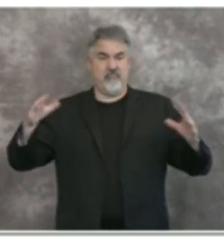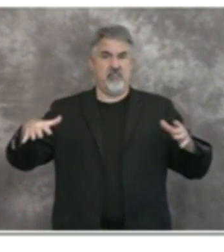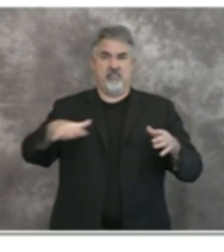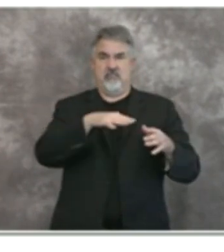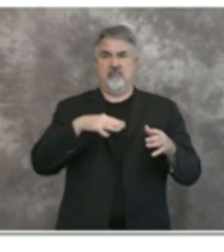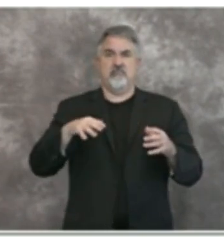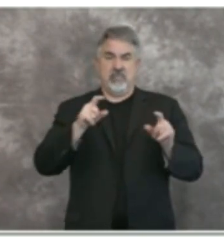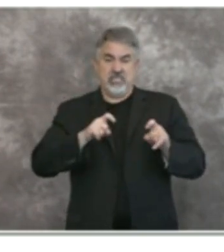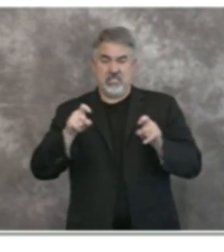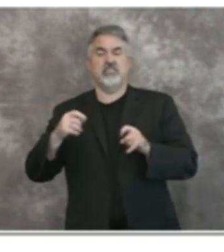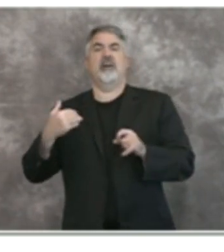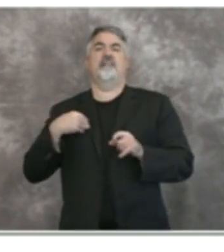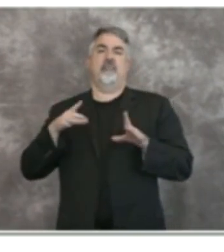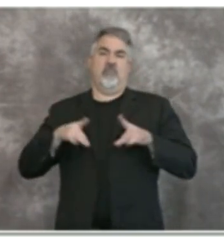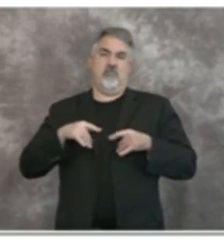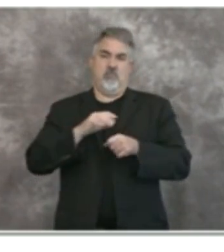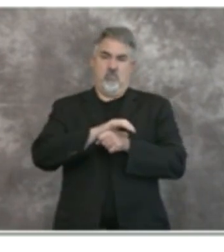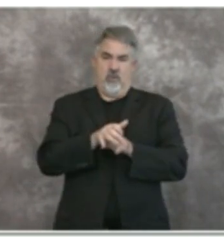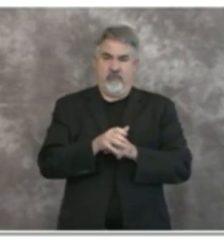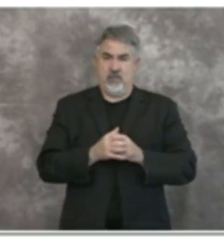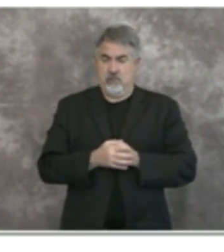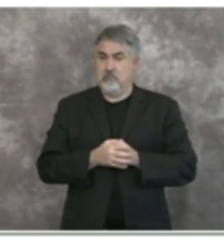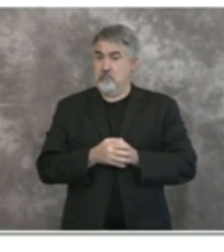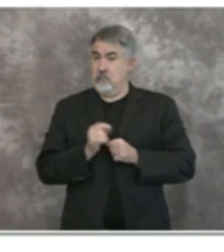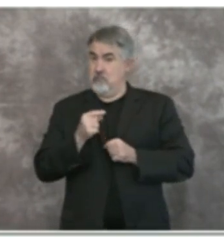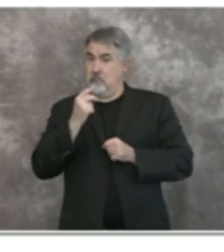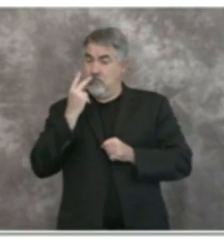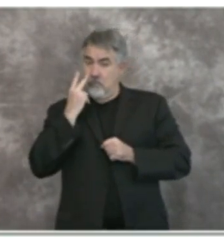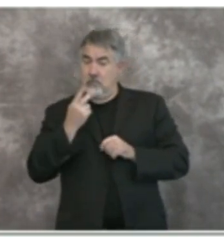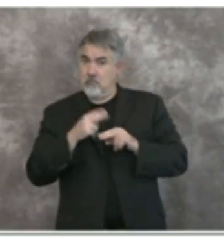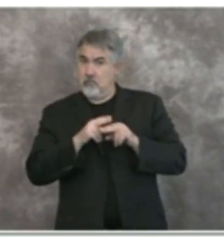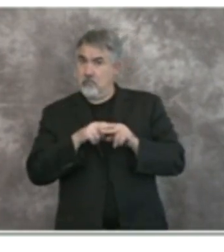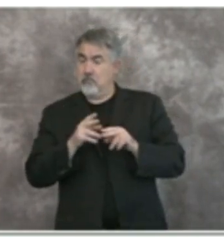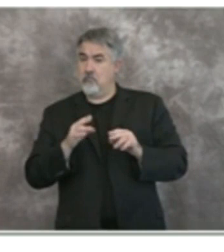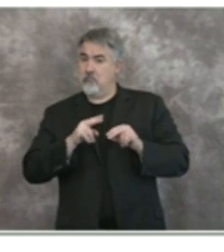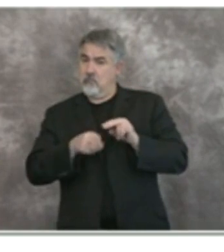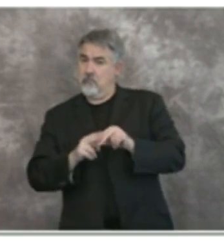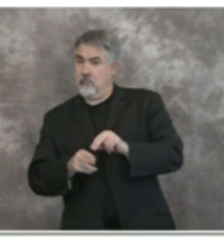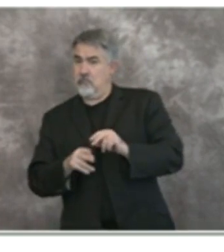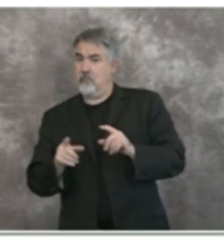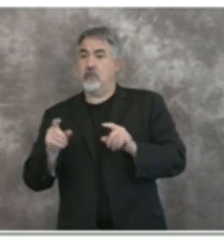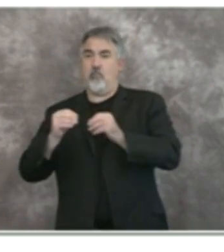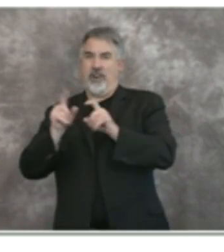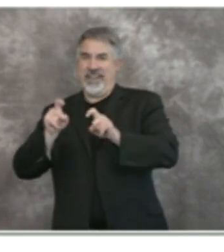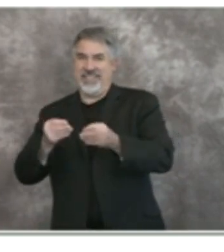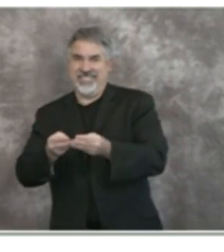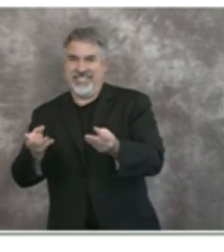WERE POSITIVE ARE CONTINUING TO TREND DOWNWARD. WE'RE NOW AT A ROLLING AVERAGE OF 4.9%. THAT IS THE TRAJECTORY WE WOULD LIKE TO CONTINUE TO SEE